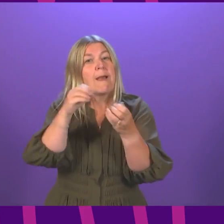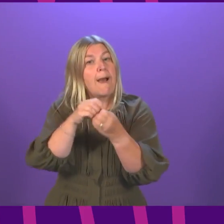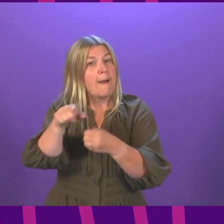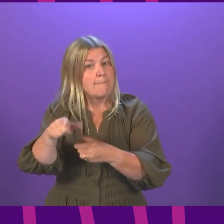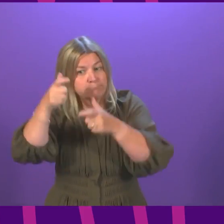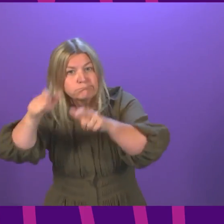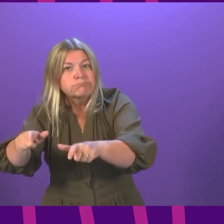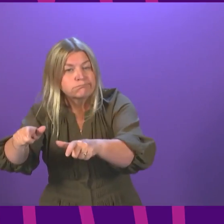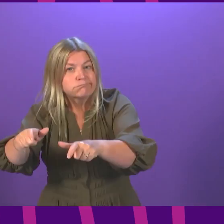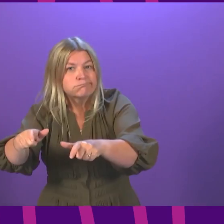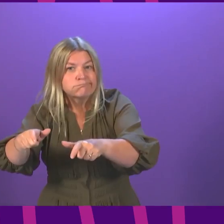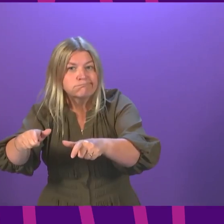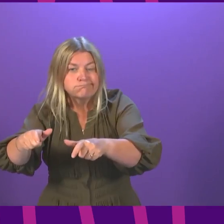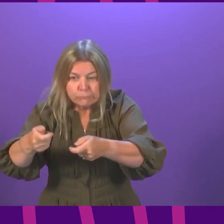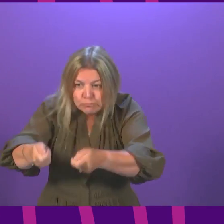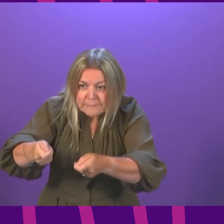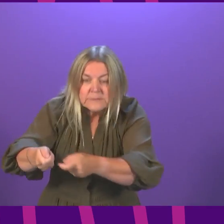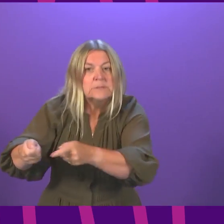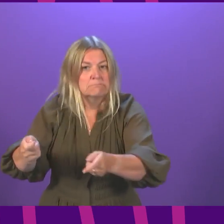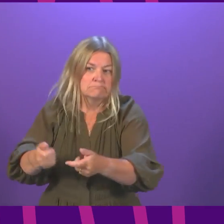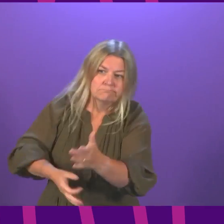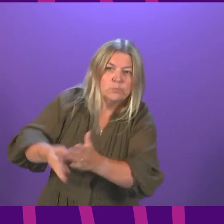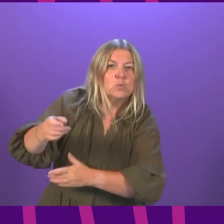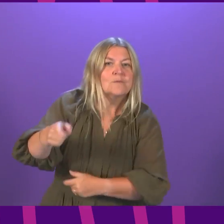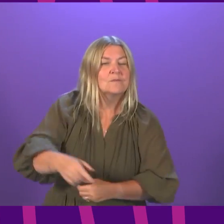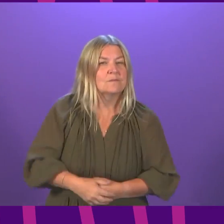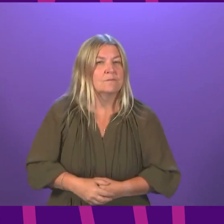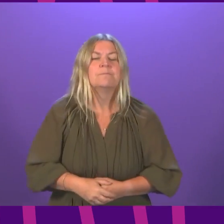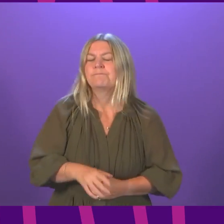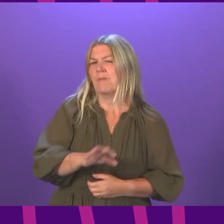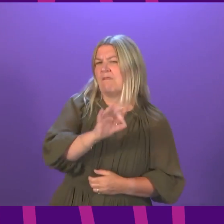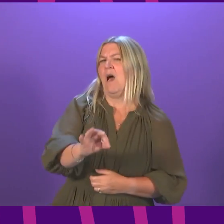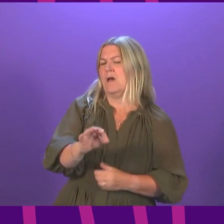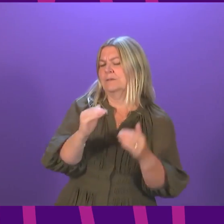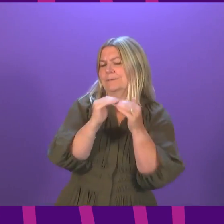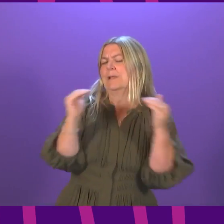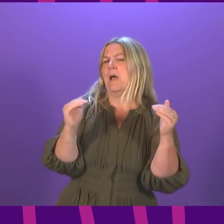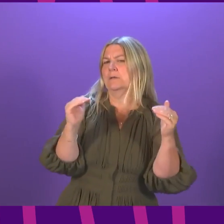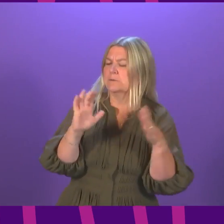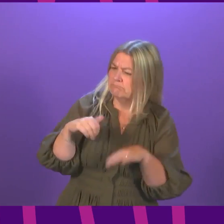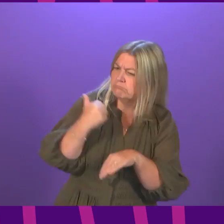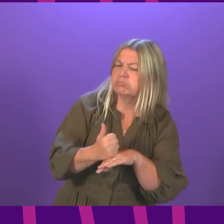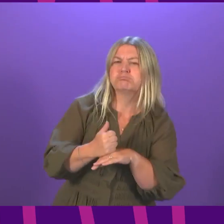I have given services a target this year to have the standards implemented by April 2022,